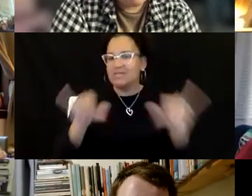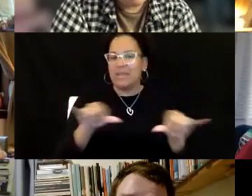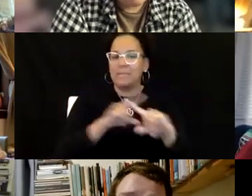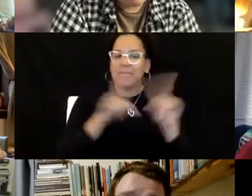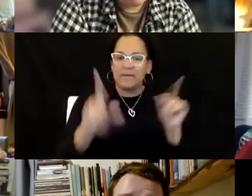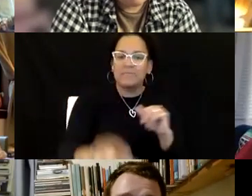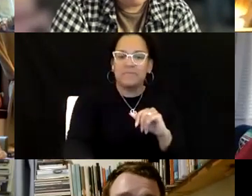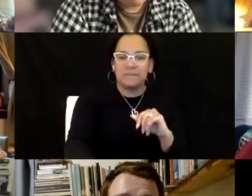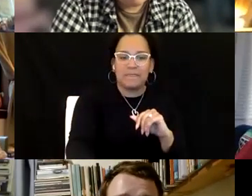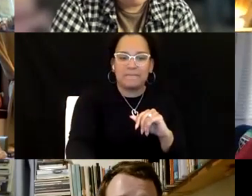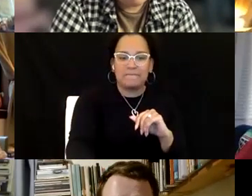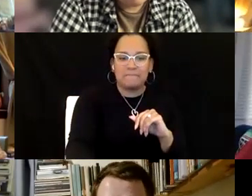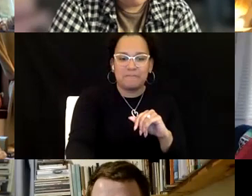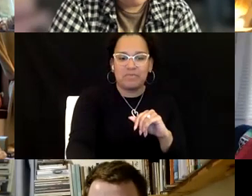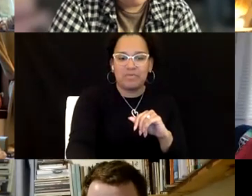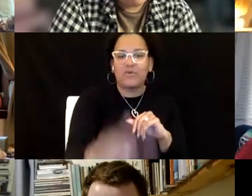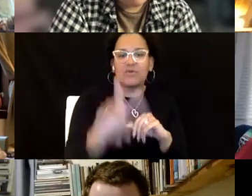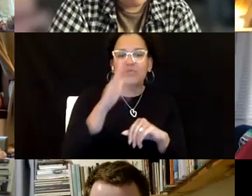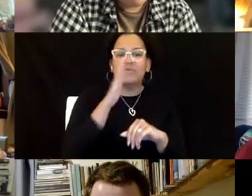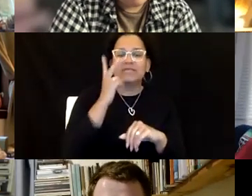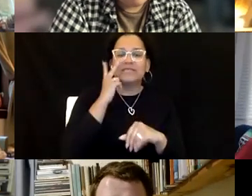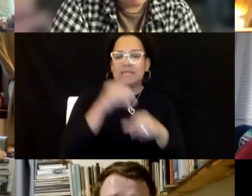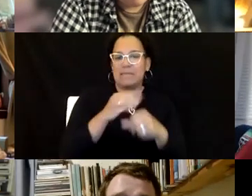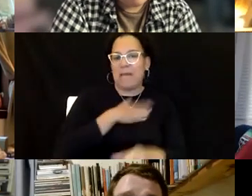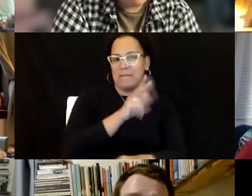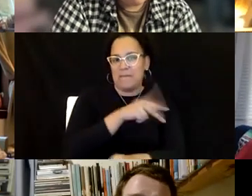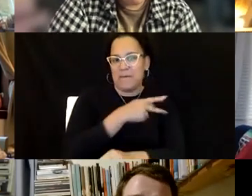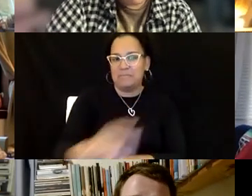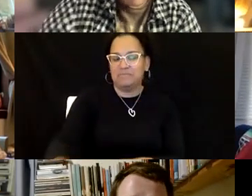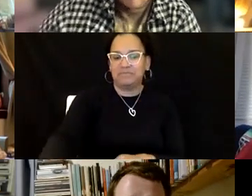Karl Knights (he/him): you'll see that in this poem. Karl Knights (he/him): it's called how to wheel.